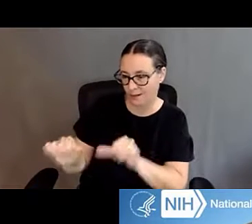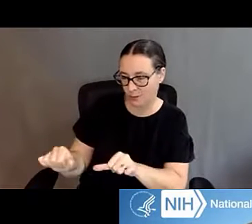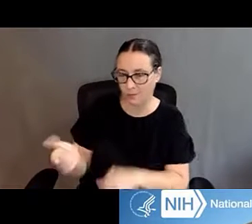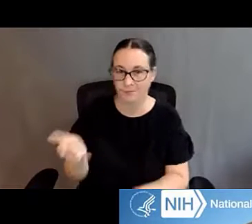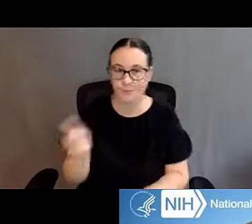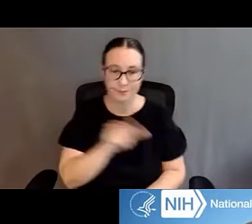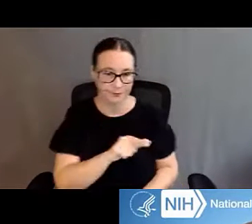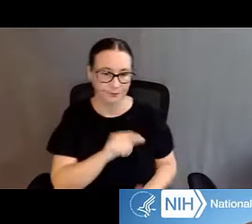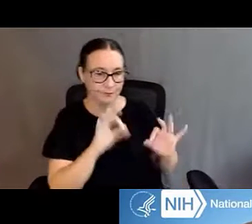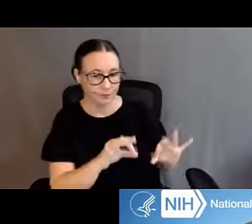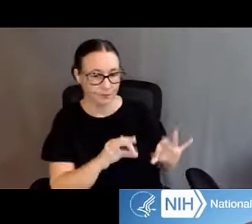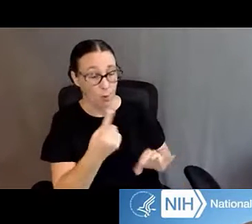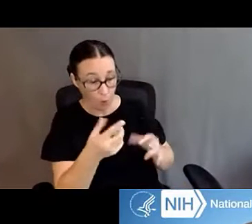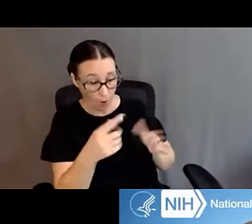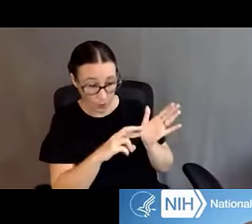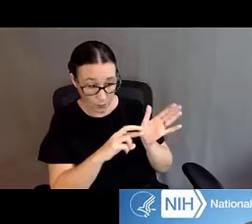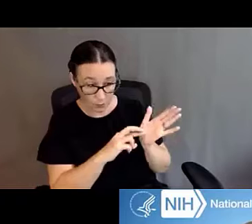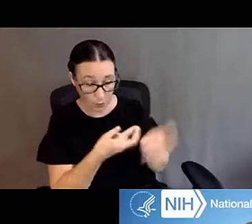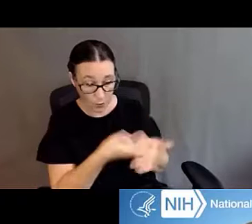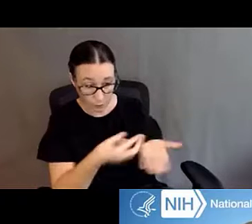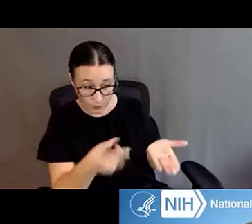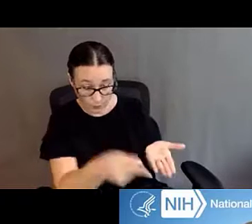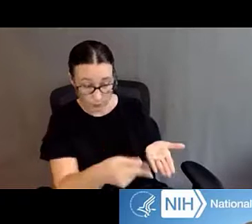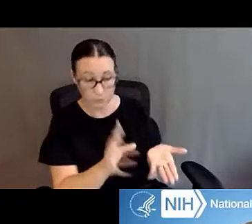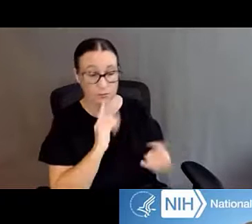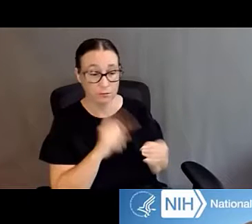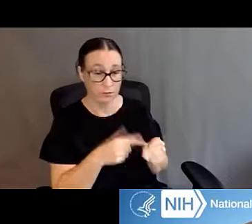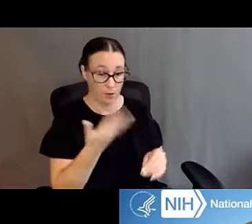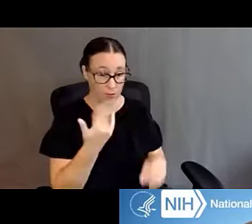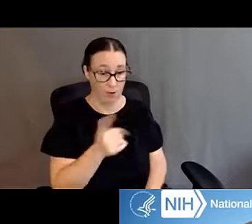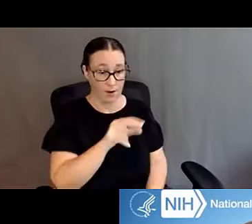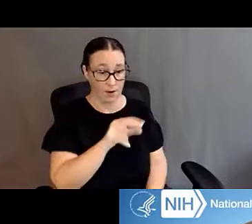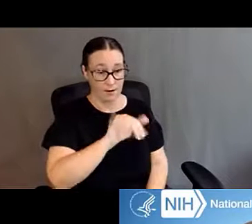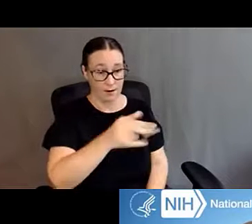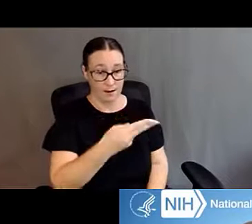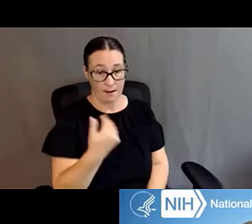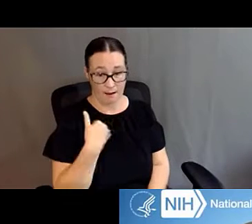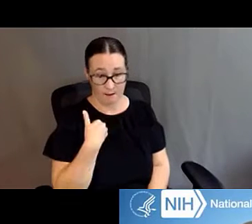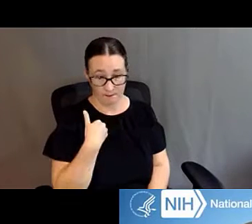that you mentioned earlier, that NIH actually has a kind of sortable,